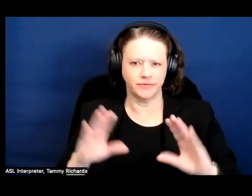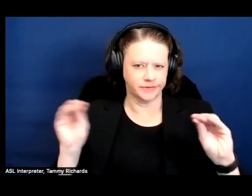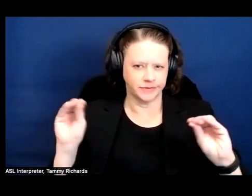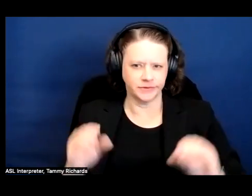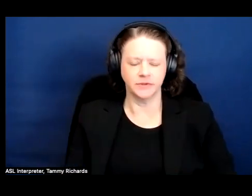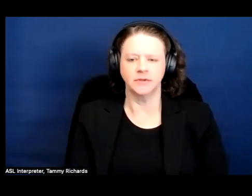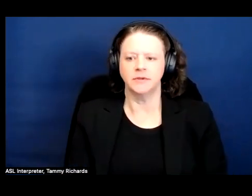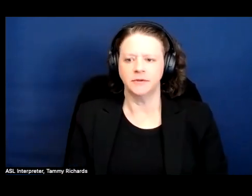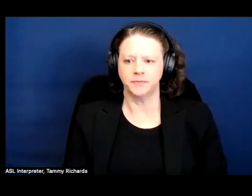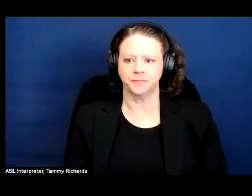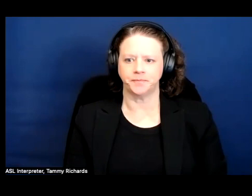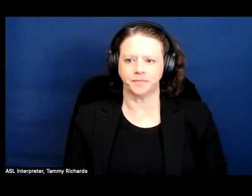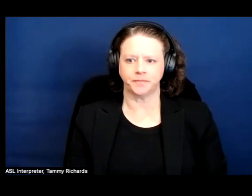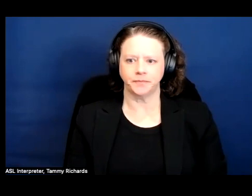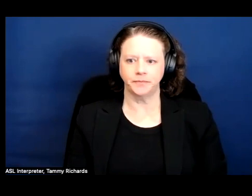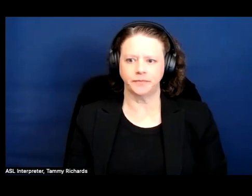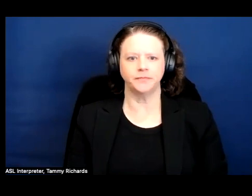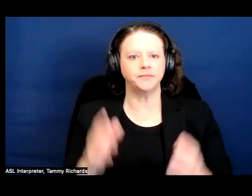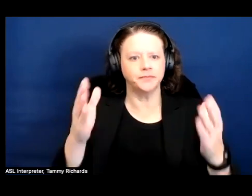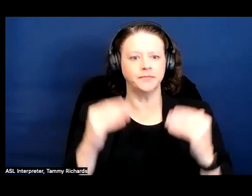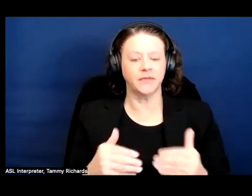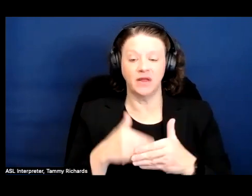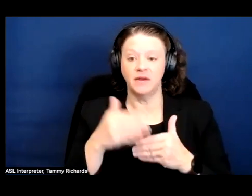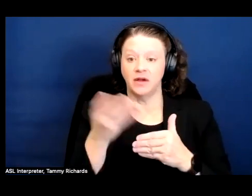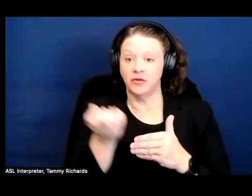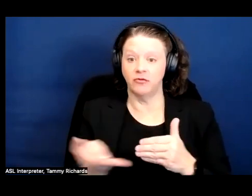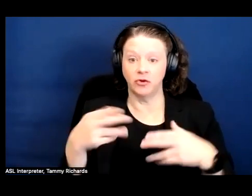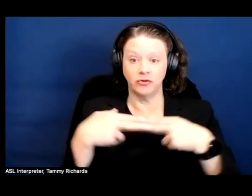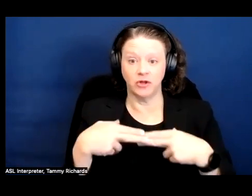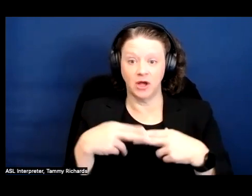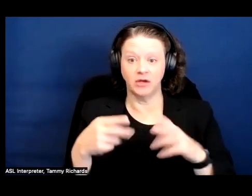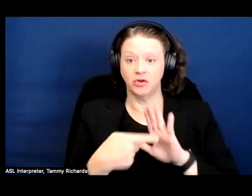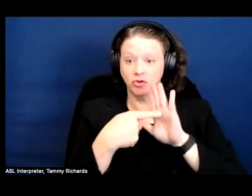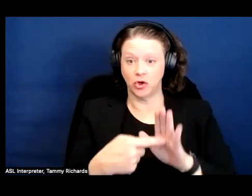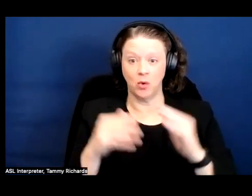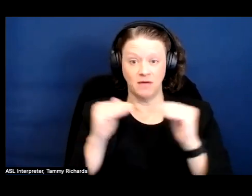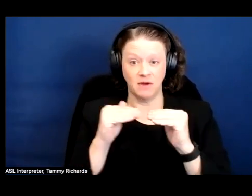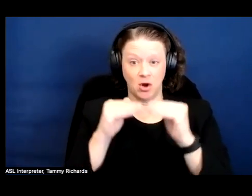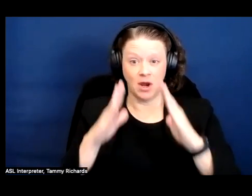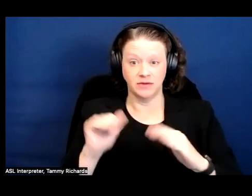and assuming that it's the provider's usual practice to charge people for those types of fees.